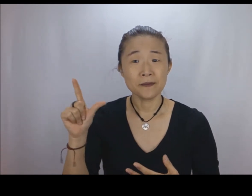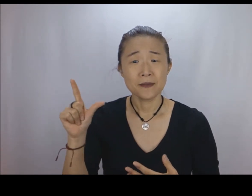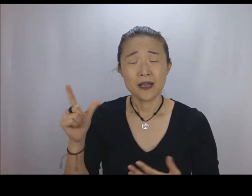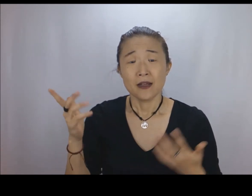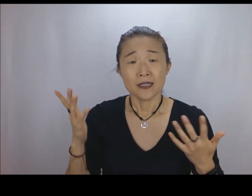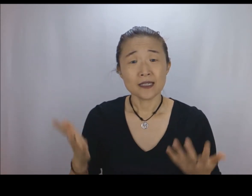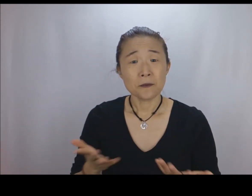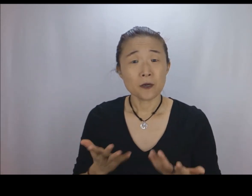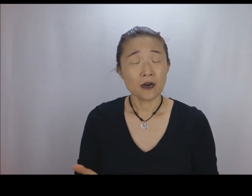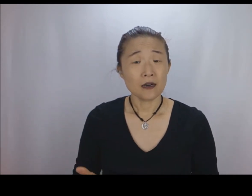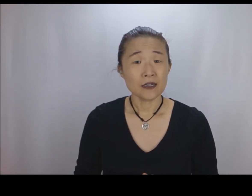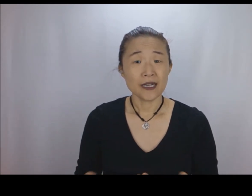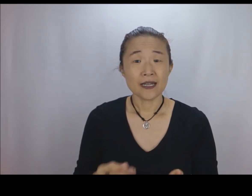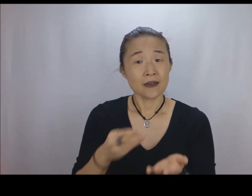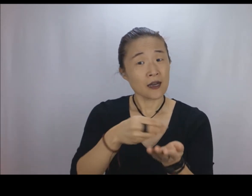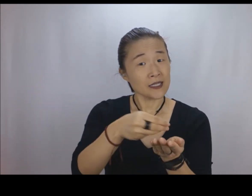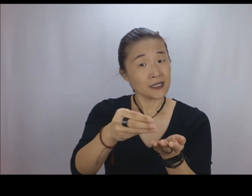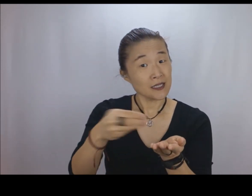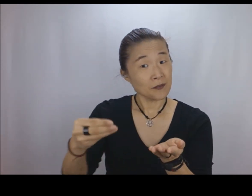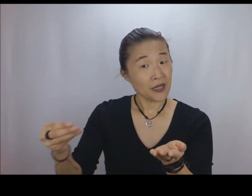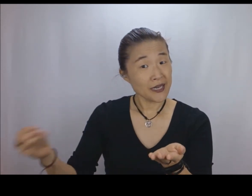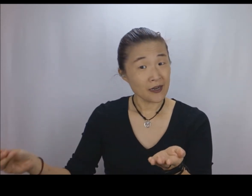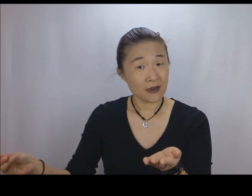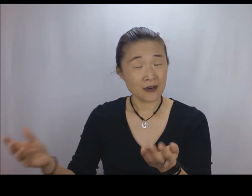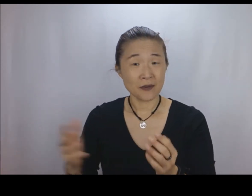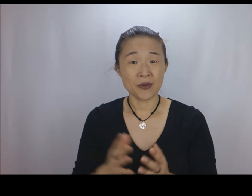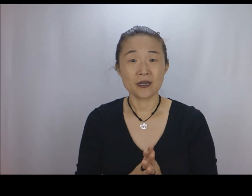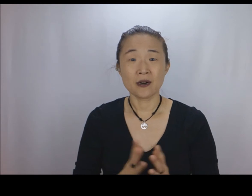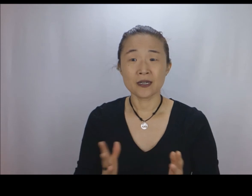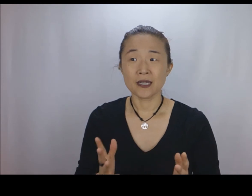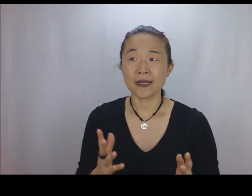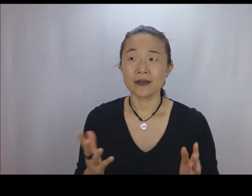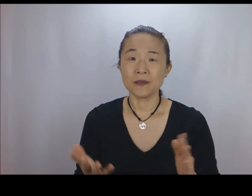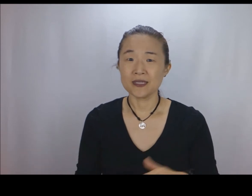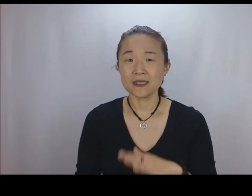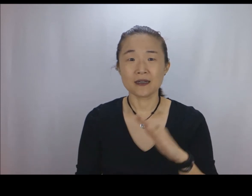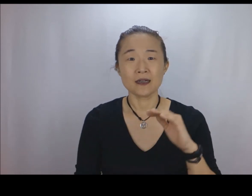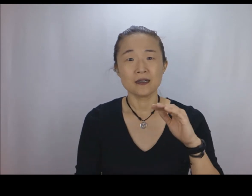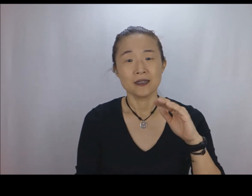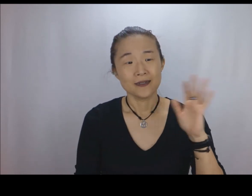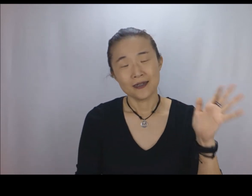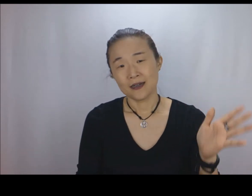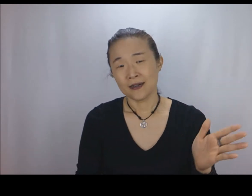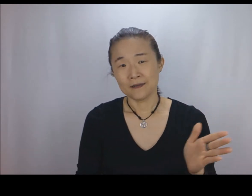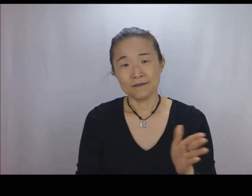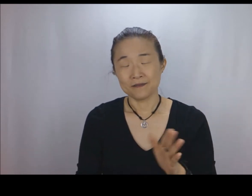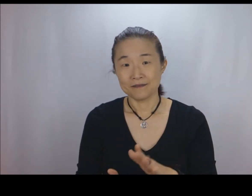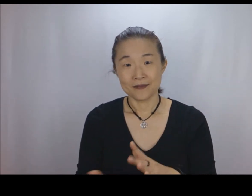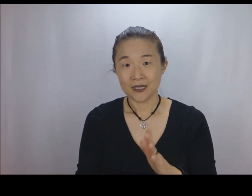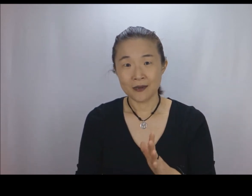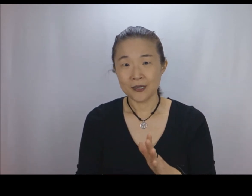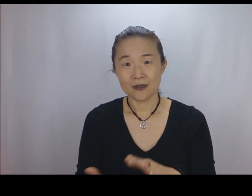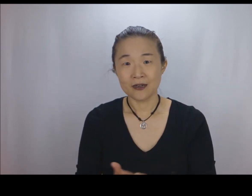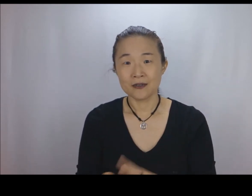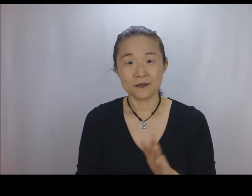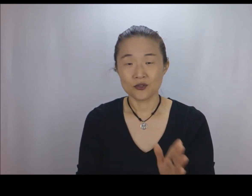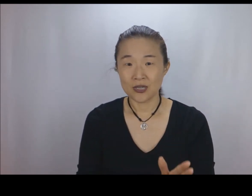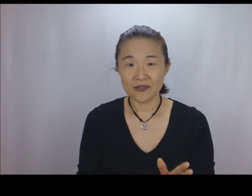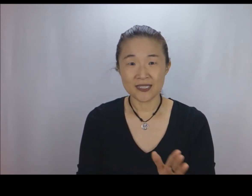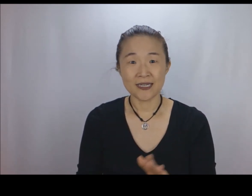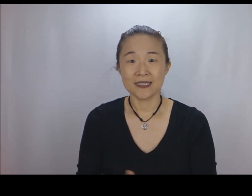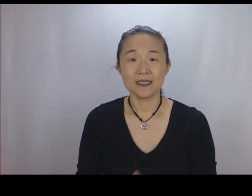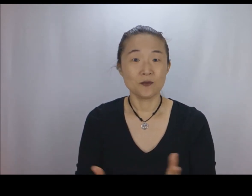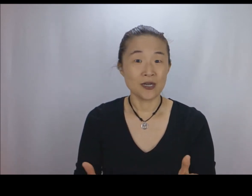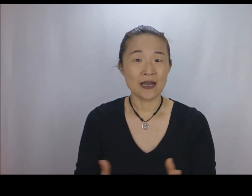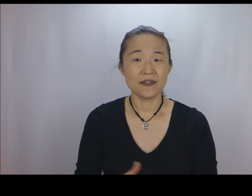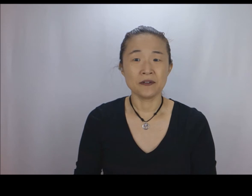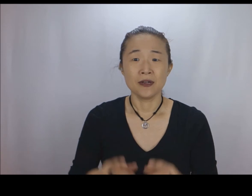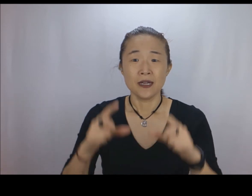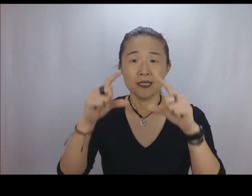The sign for card not as in playing cards, but card like a business card, library card, driver's license, or what have you.